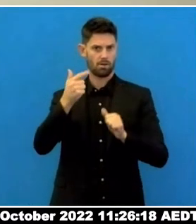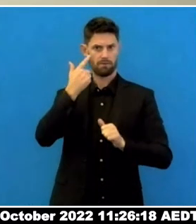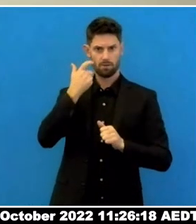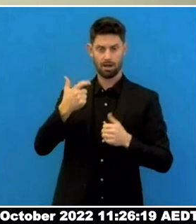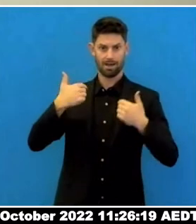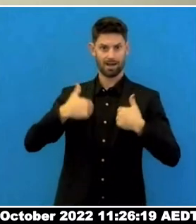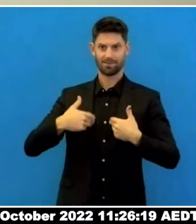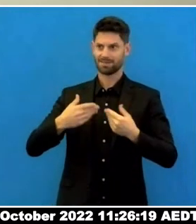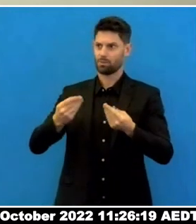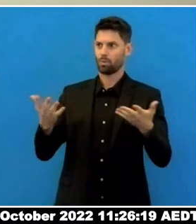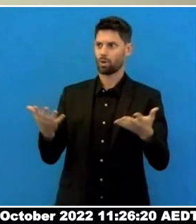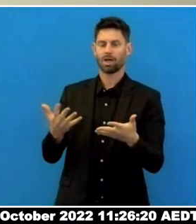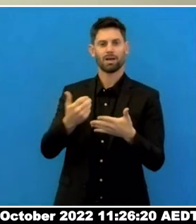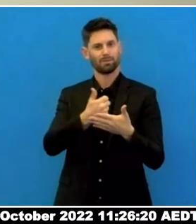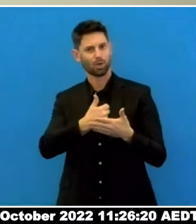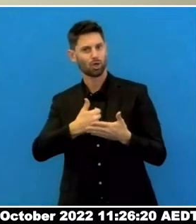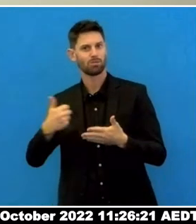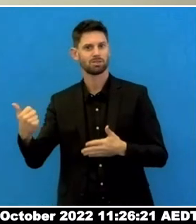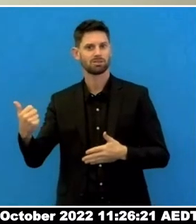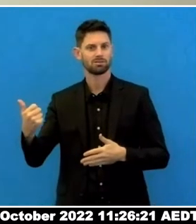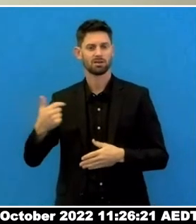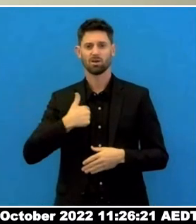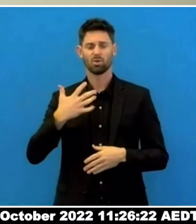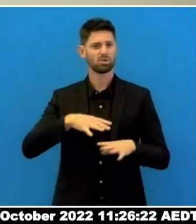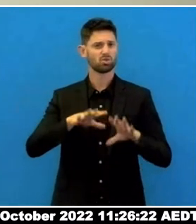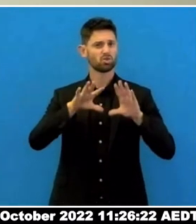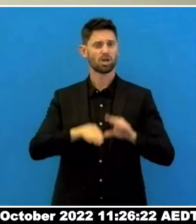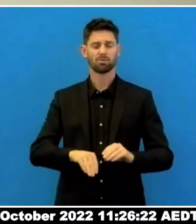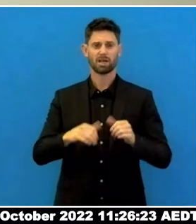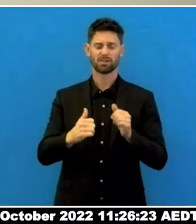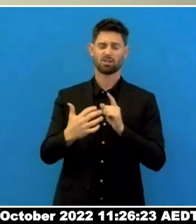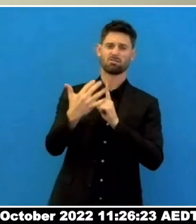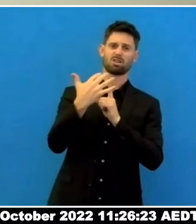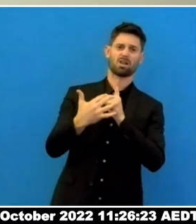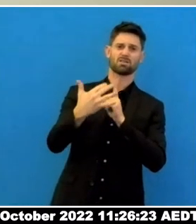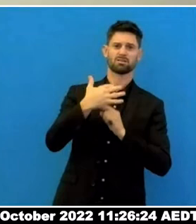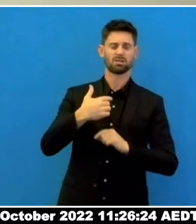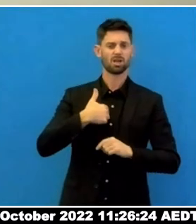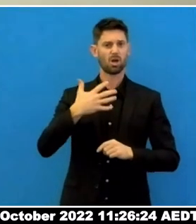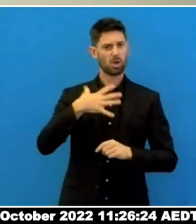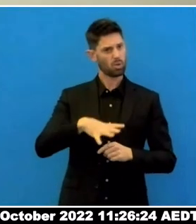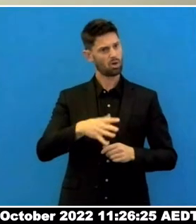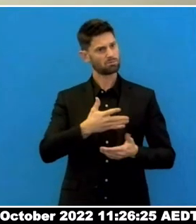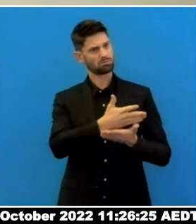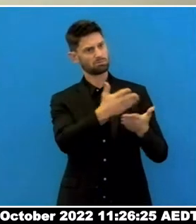I just want to live a life without harassment and to be treated with respect and dignity."